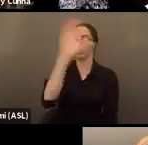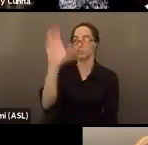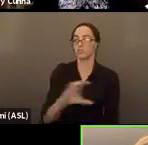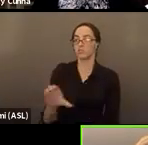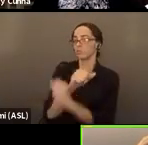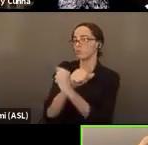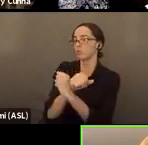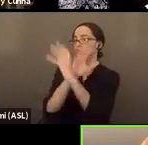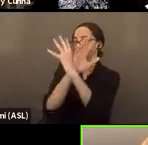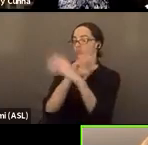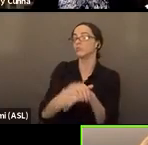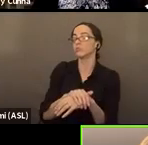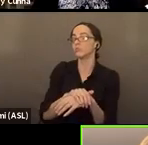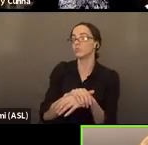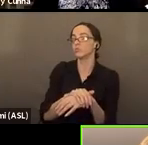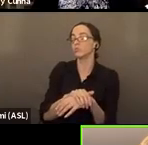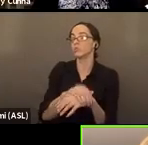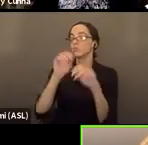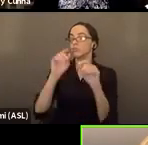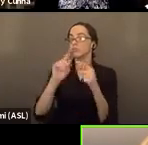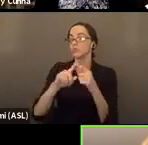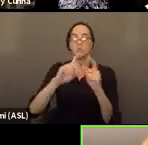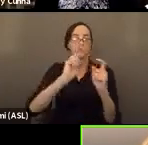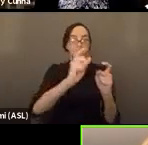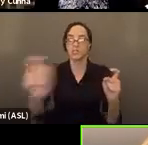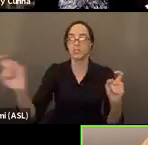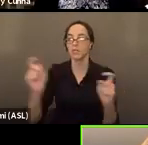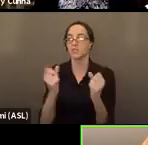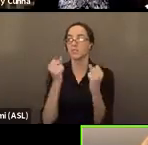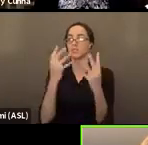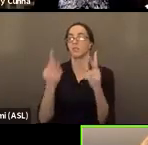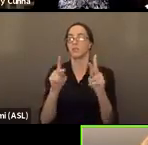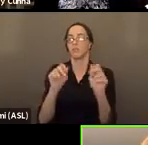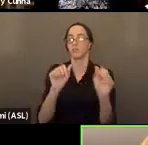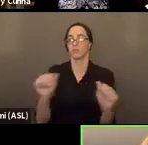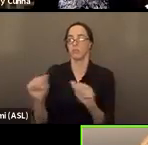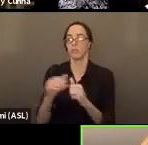do you have those on a regular day of the month lake uh because that's great that you offer these